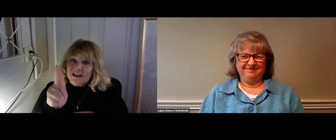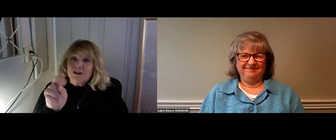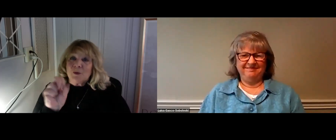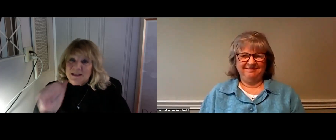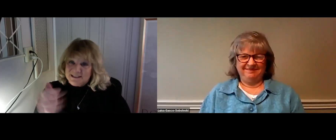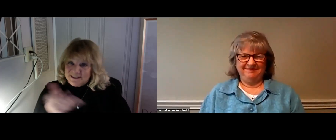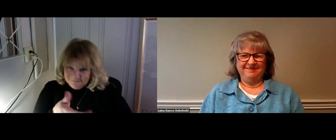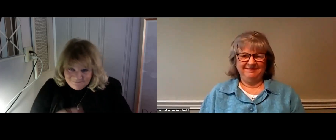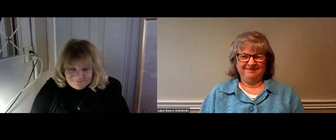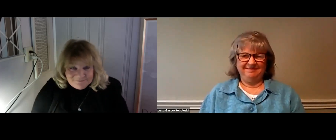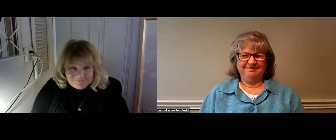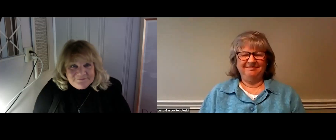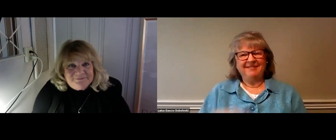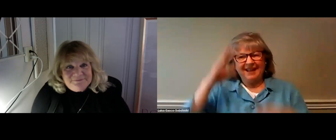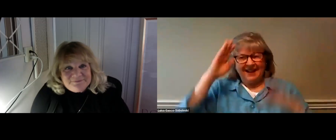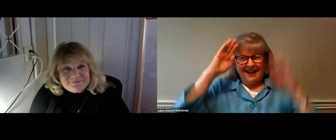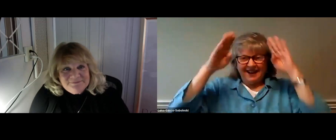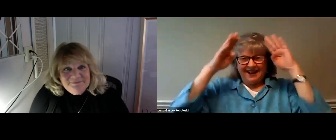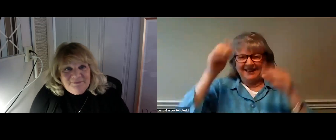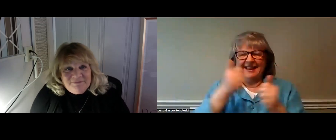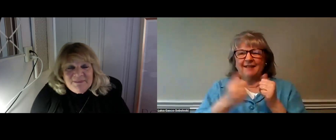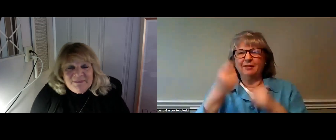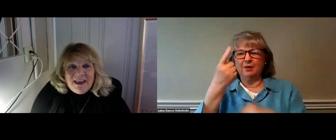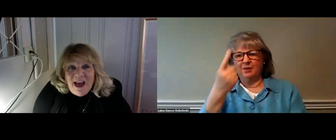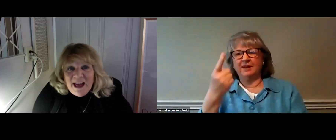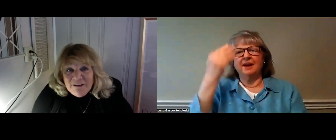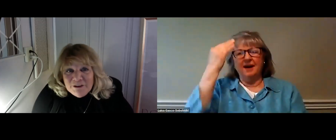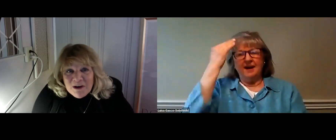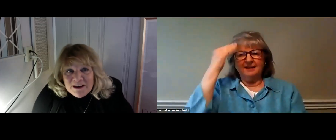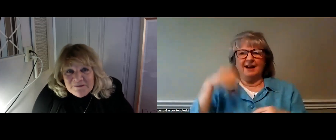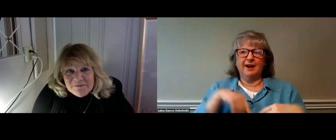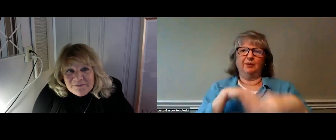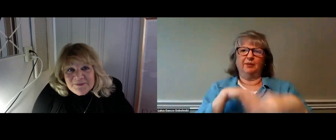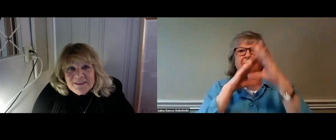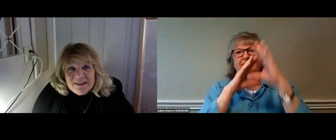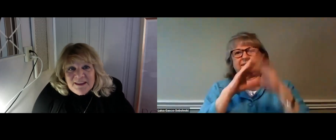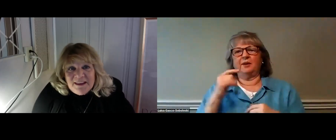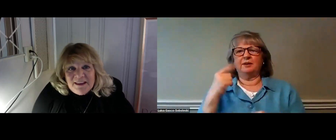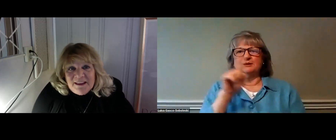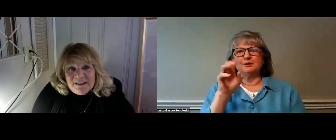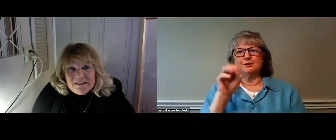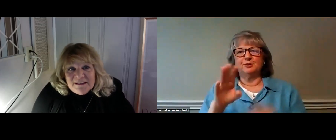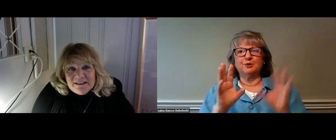(Luisa) Hi everyone